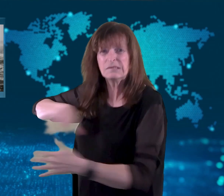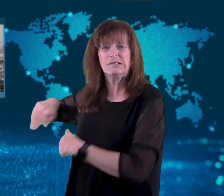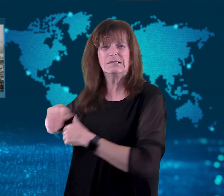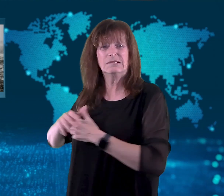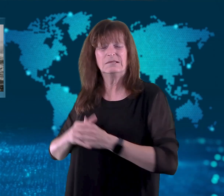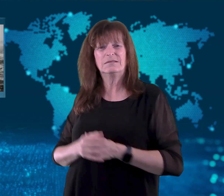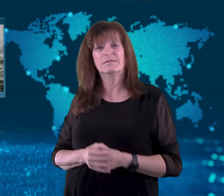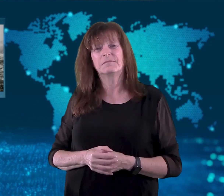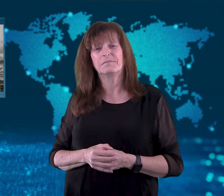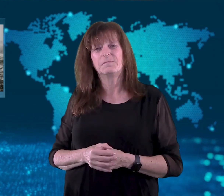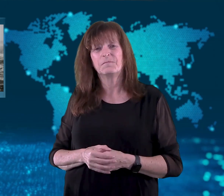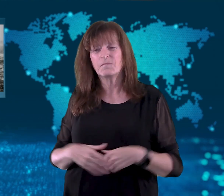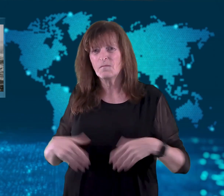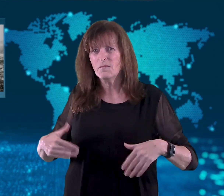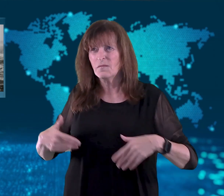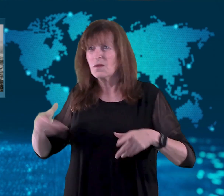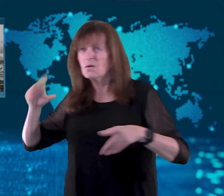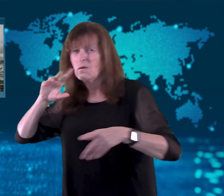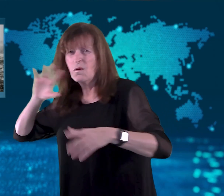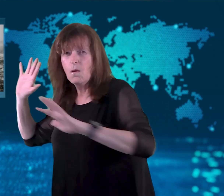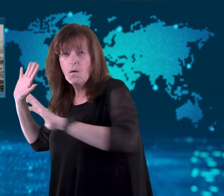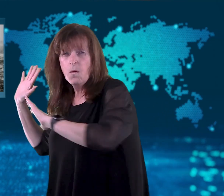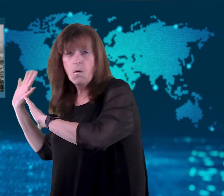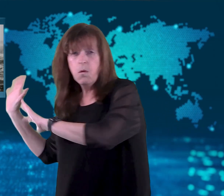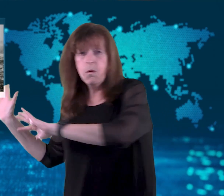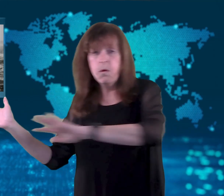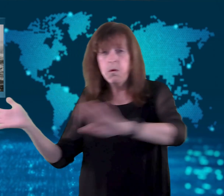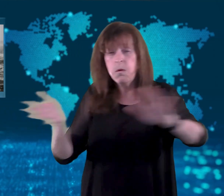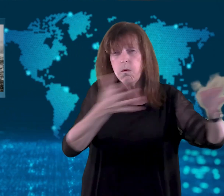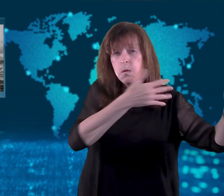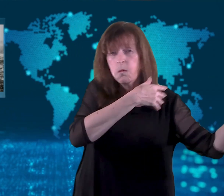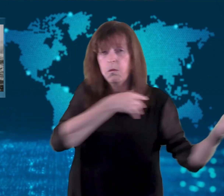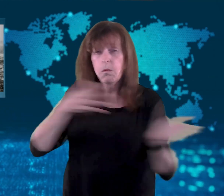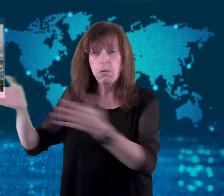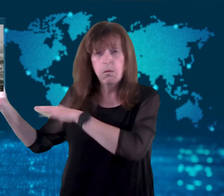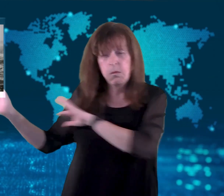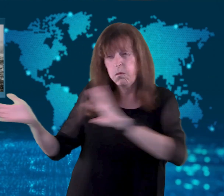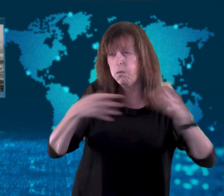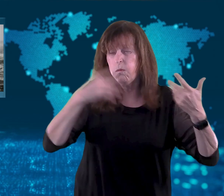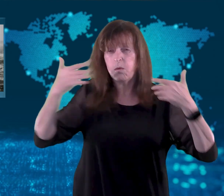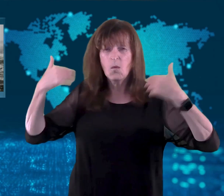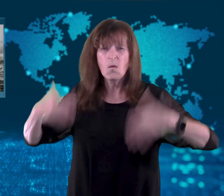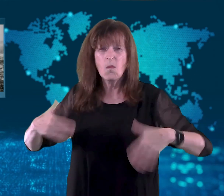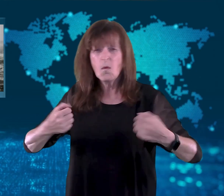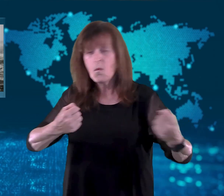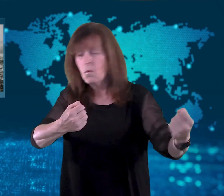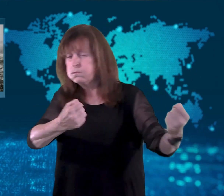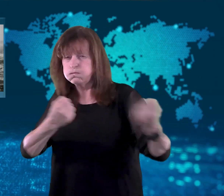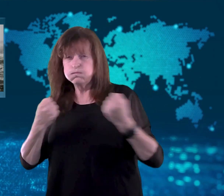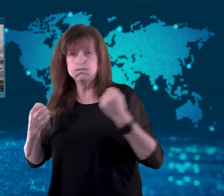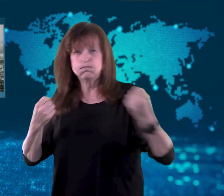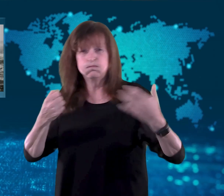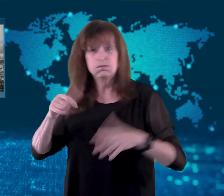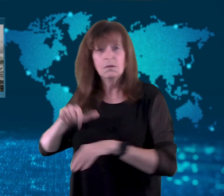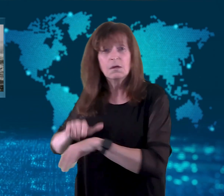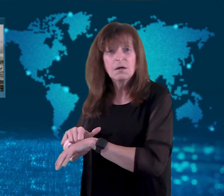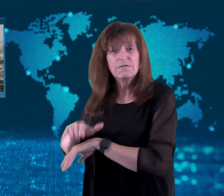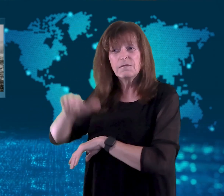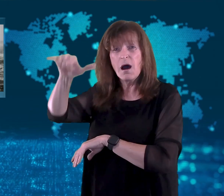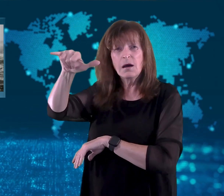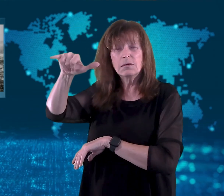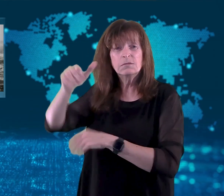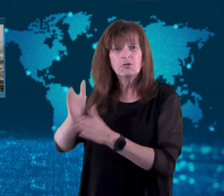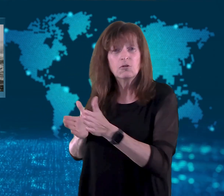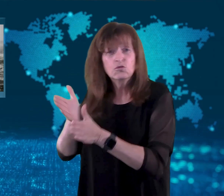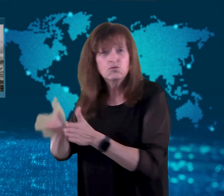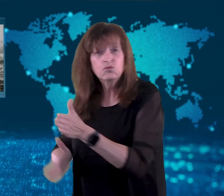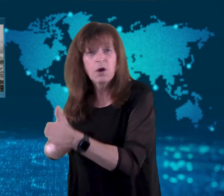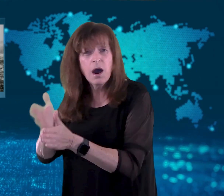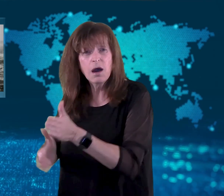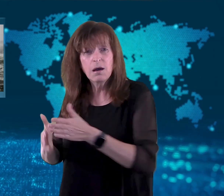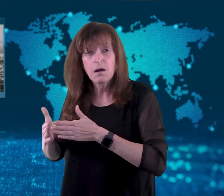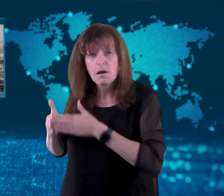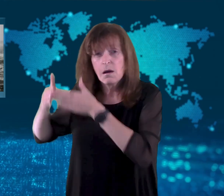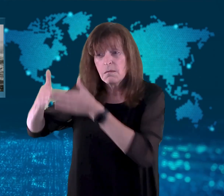Strong winds and heavy winds caused flights, trains, and ferries to be canceled.